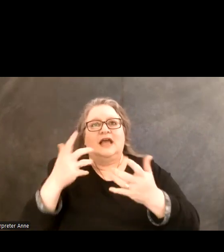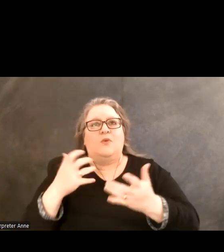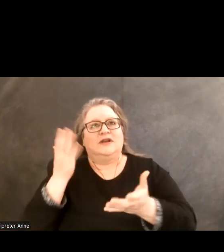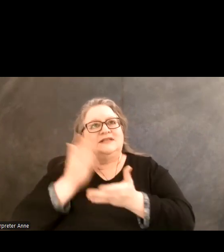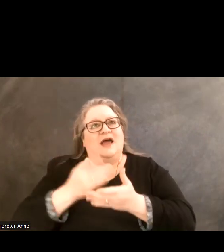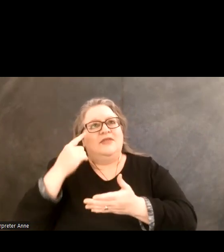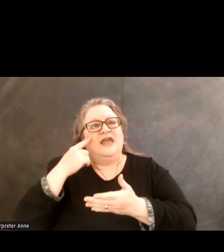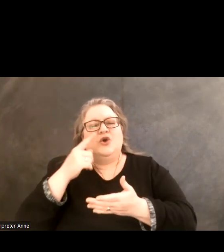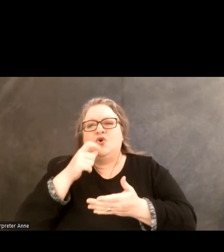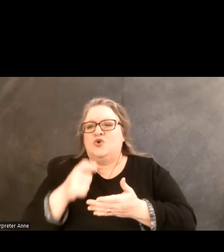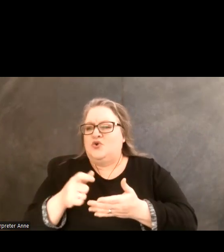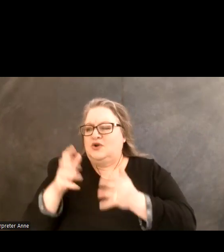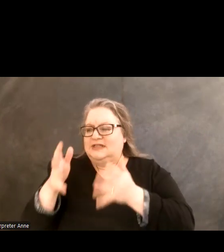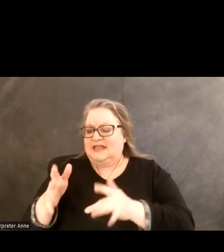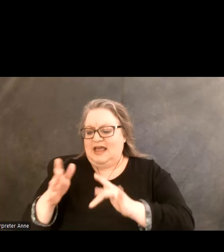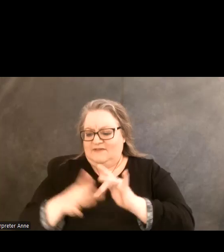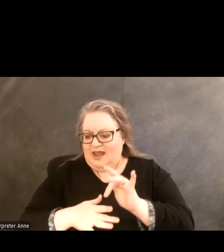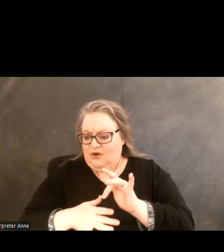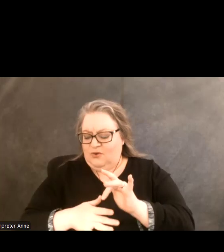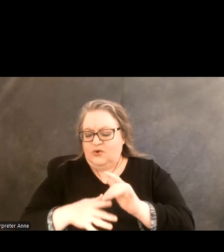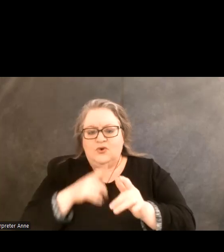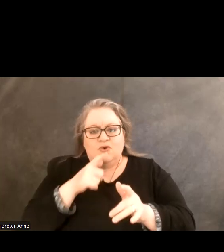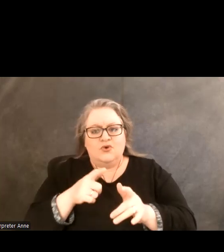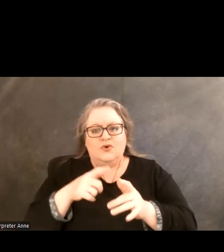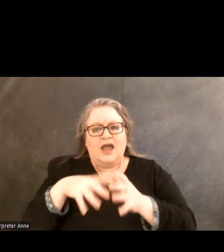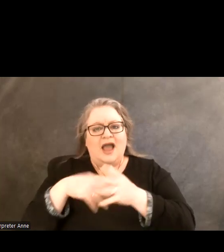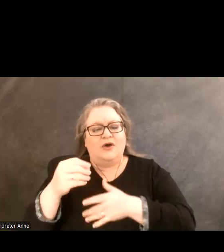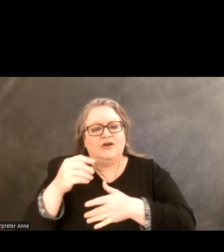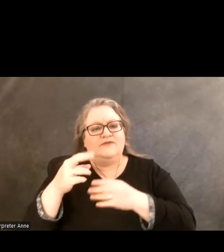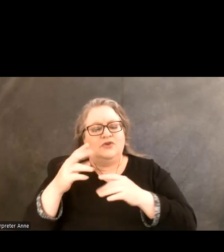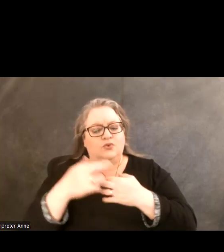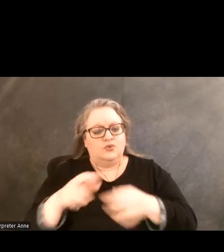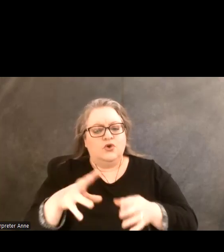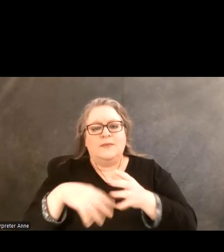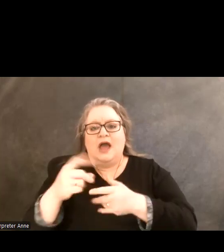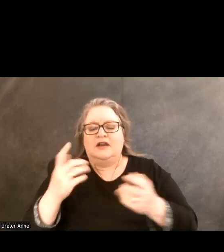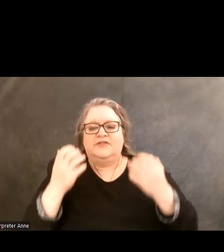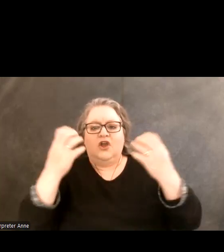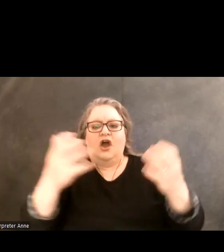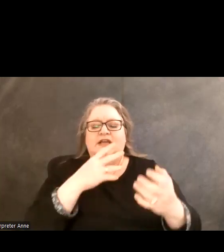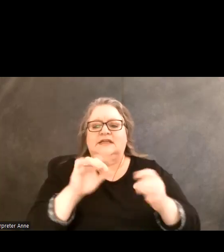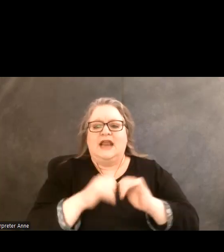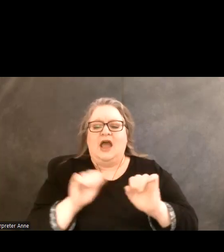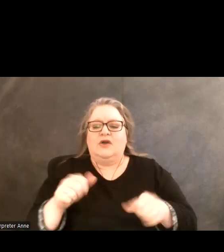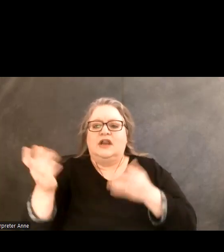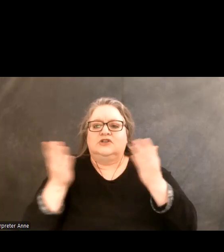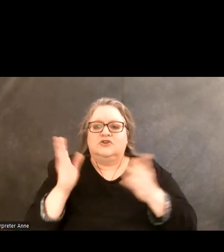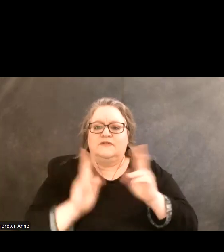this leave out of the room? Who does this leave out of the audience? And how can I serve the people that this does not